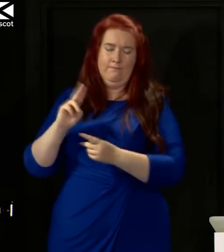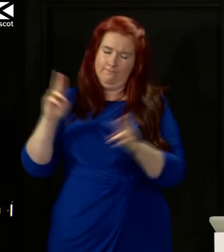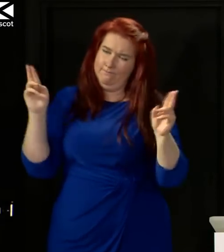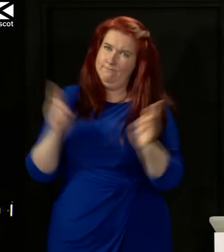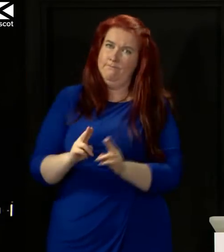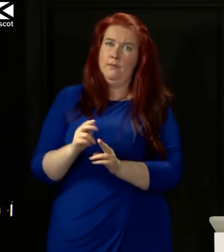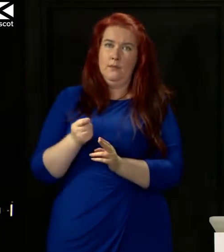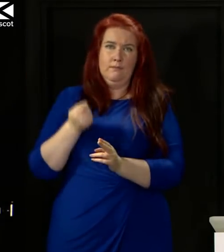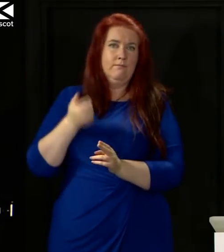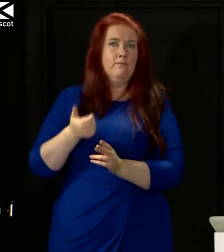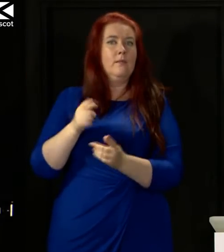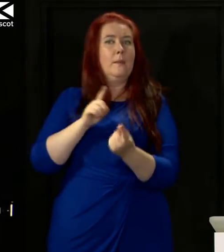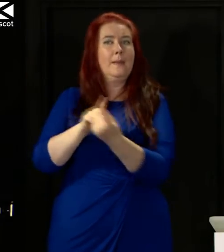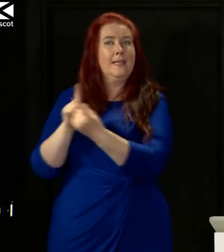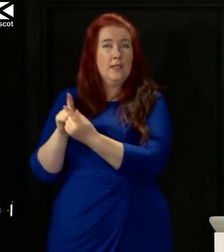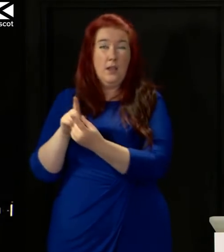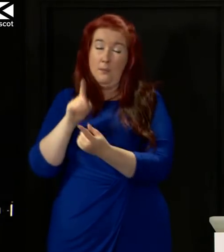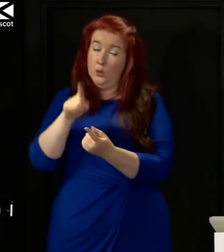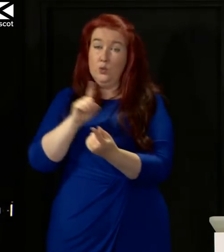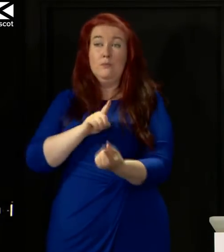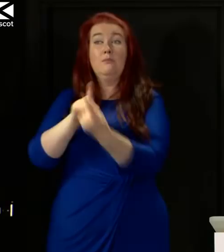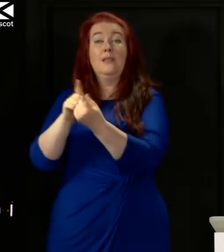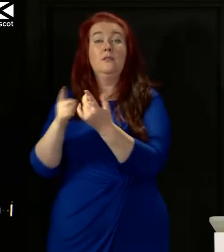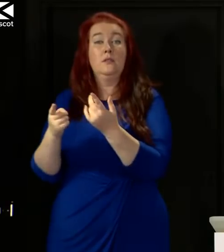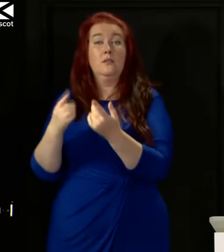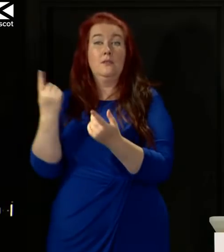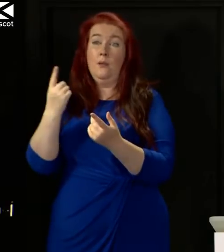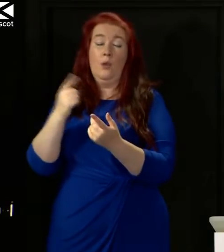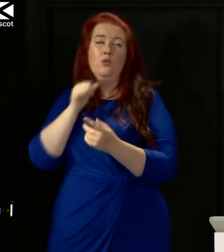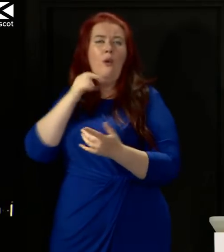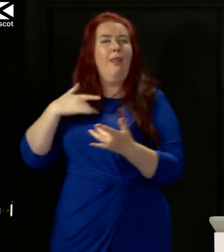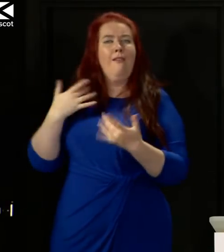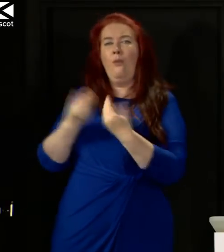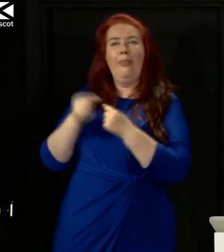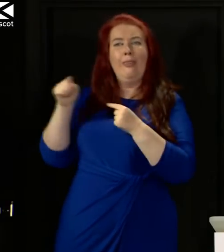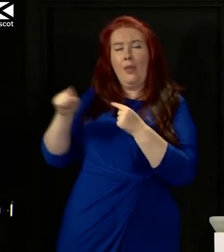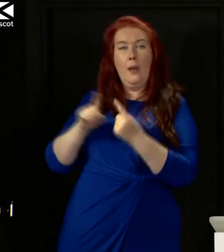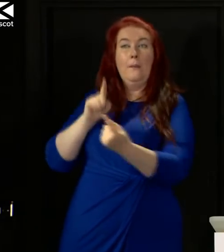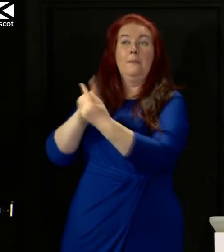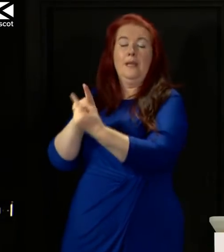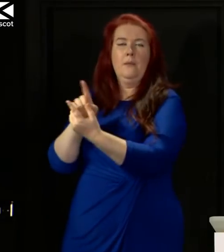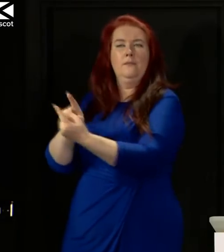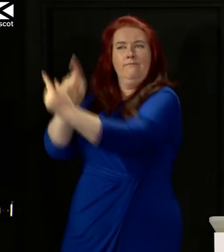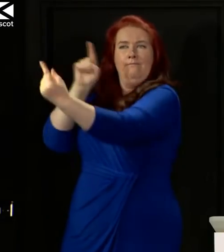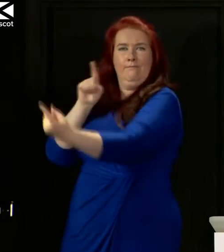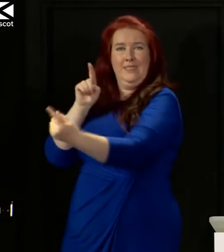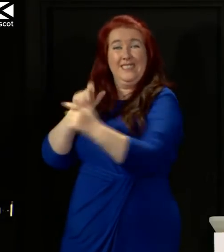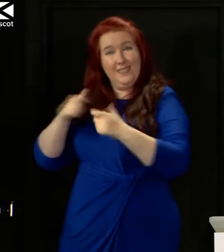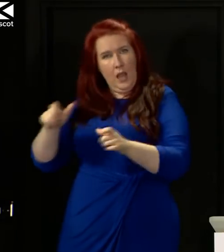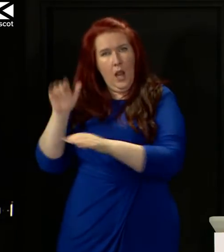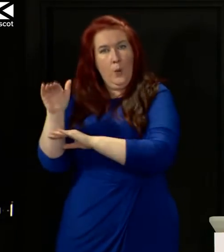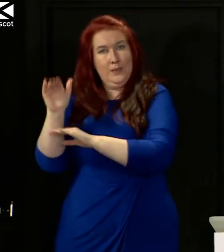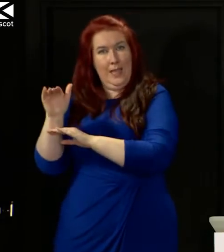And let me remind you, when you do meet people from another household, please stay outdoors, and stay 2 metres apart from them.